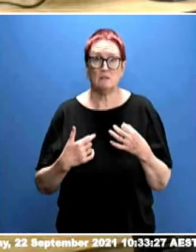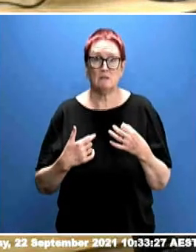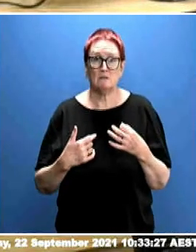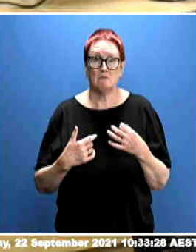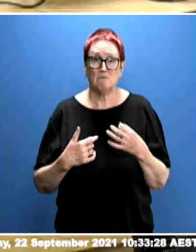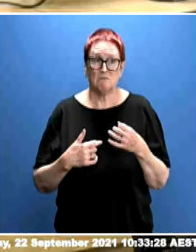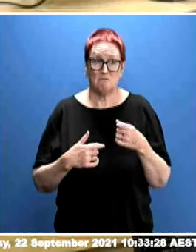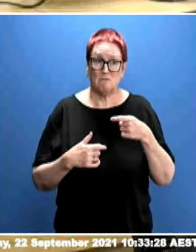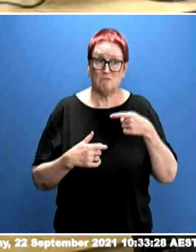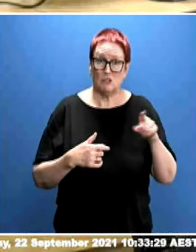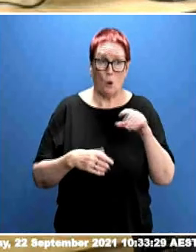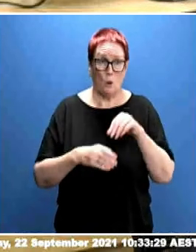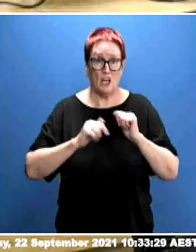the training from the medical team?